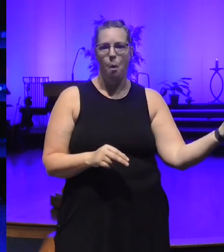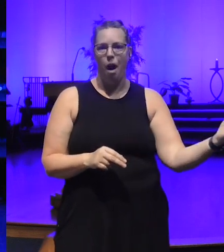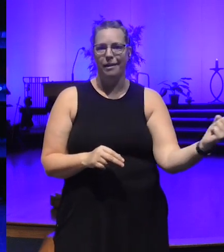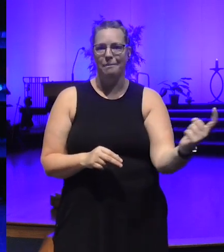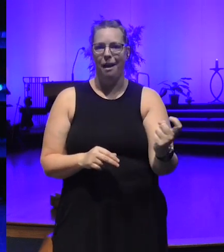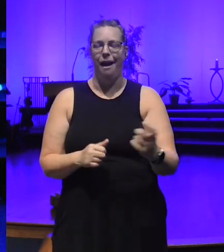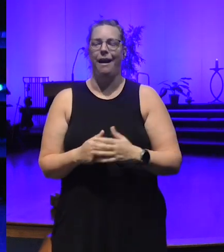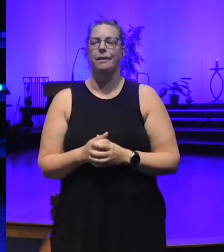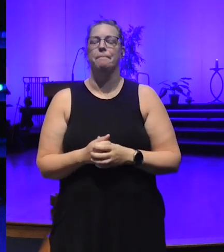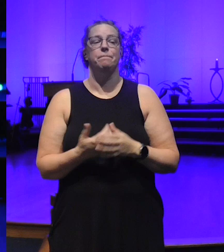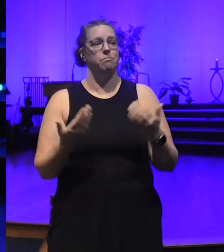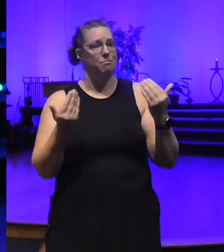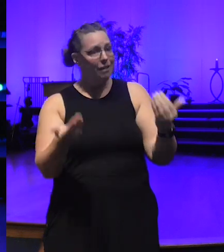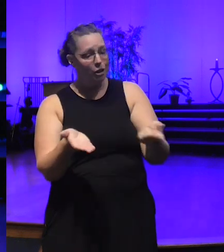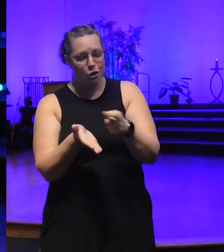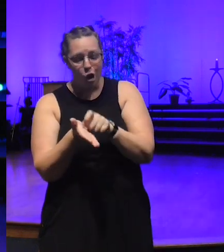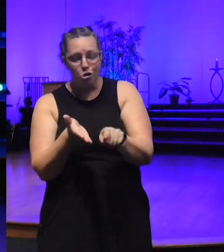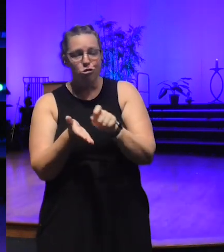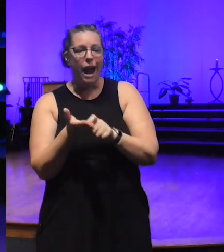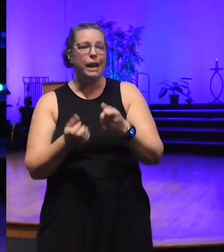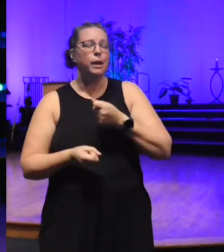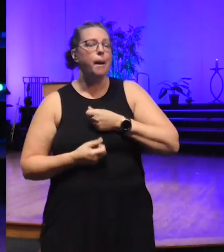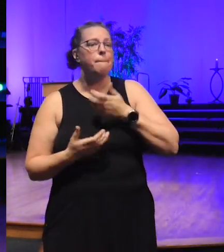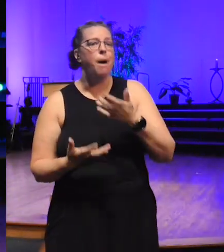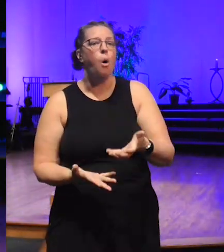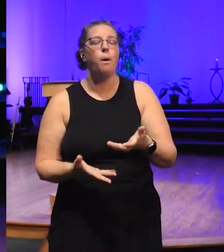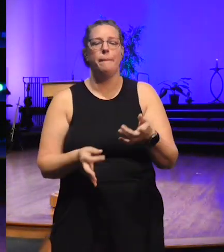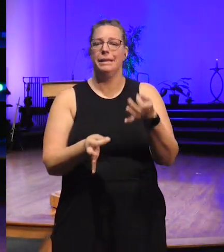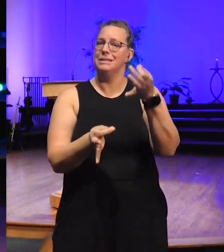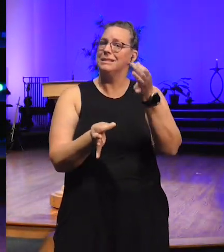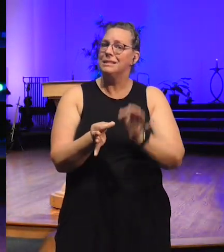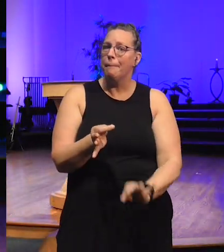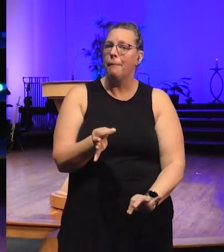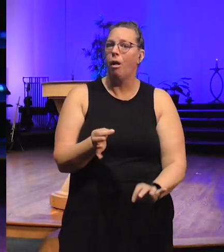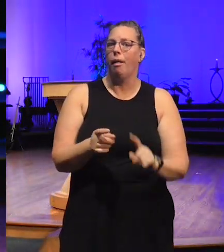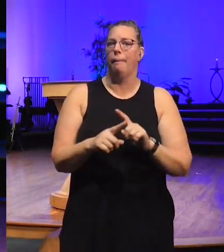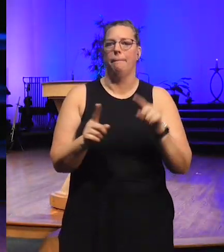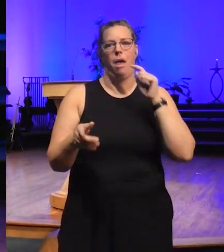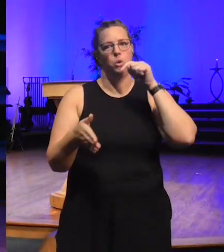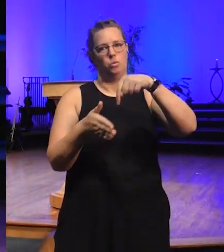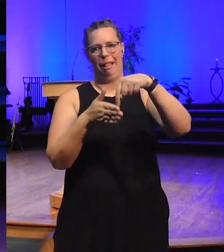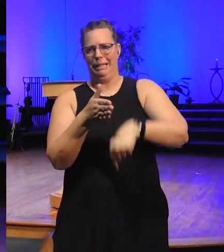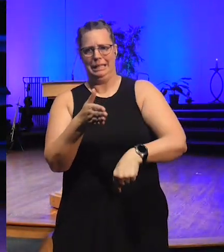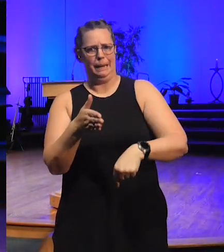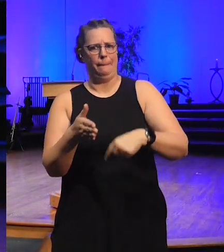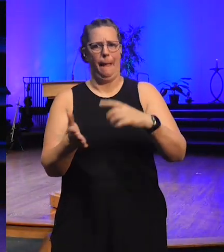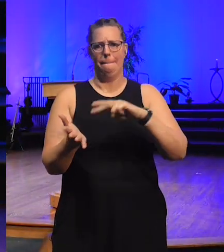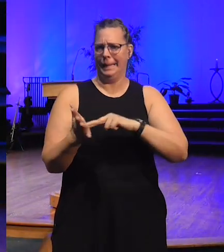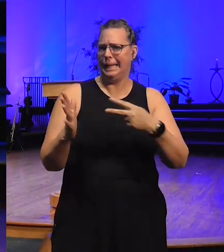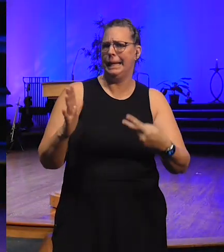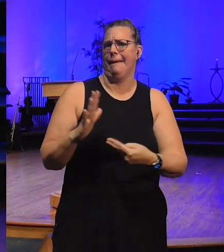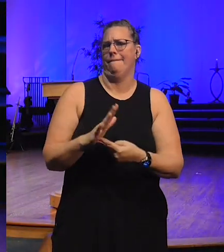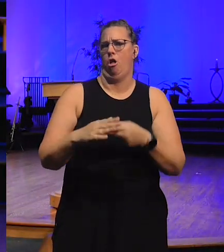paper and start writing a poem it's simple but profound and meaningful advice I like